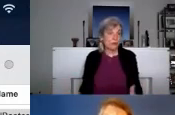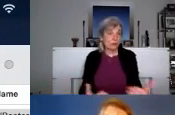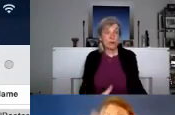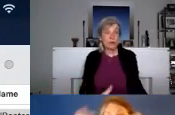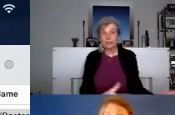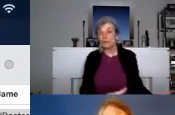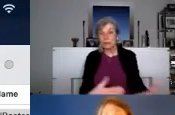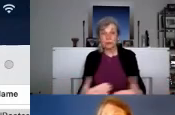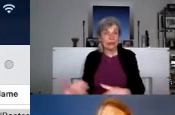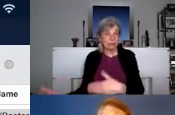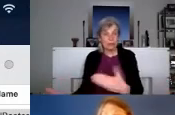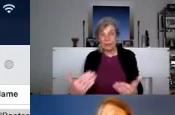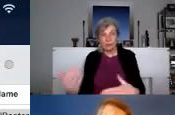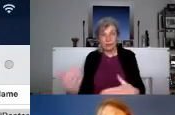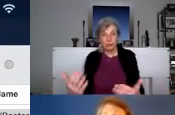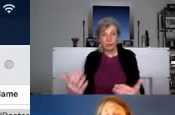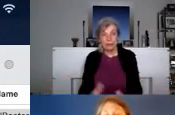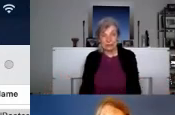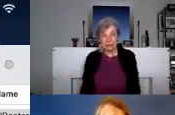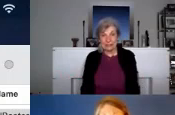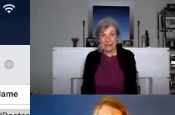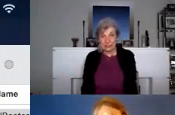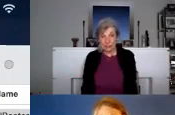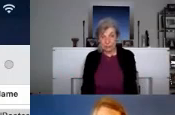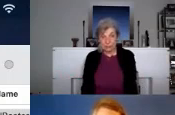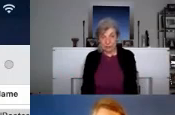then we can drill down to anything you might like to ask about.